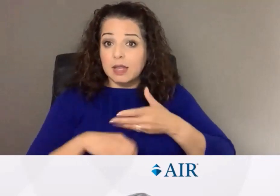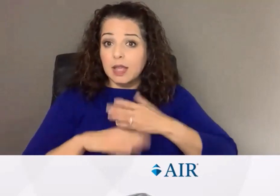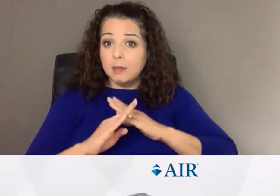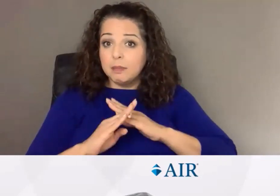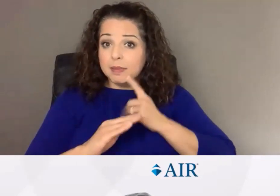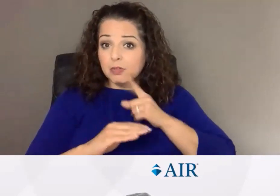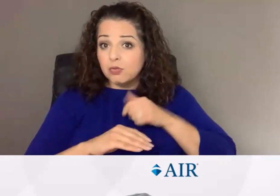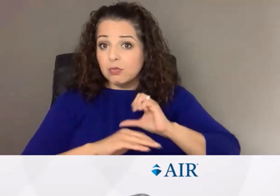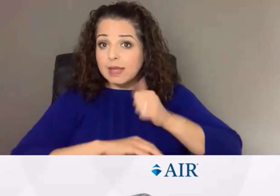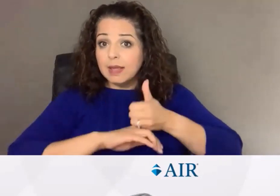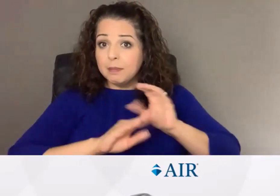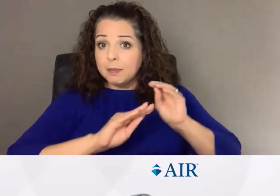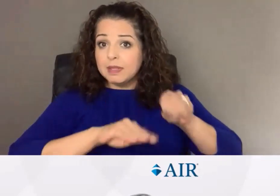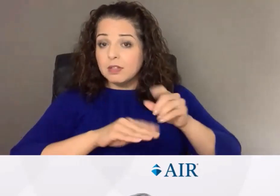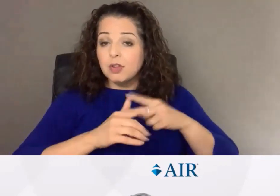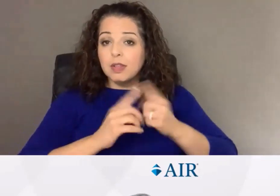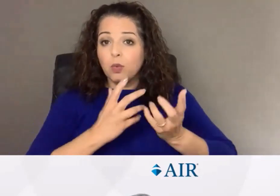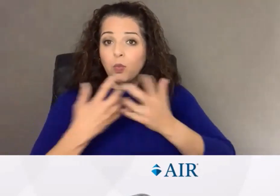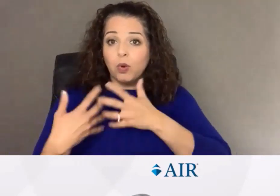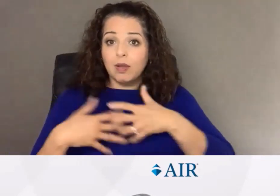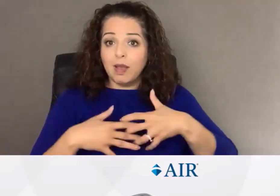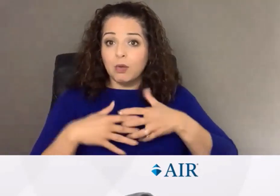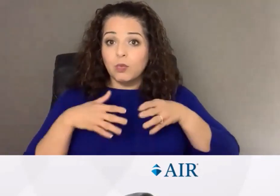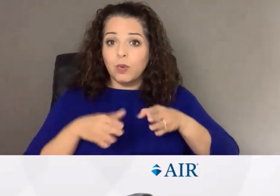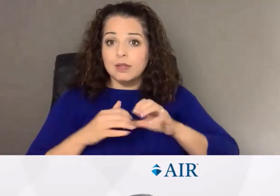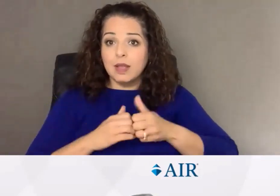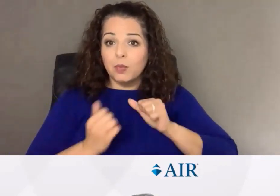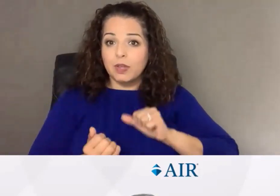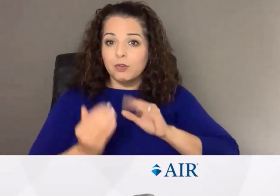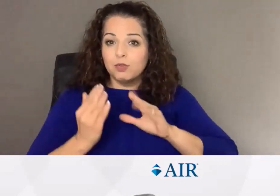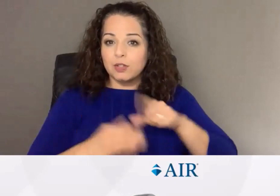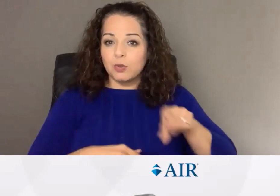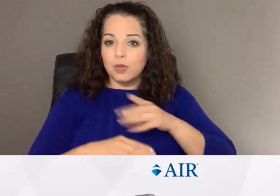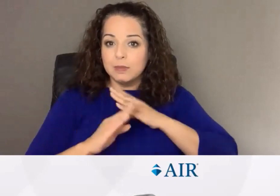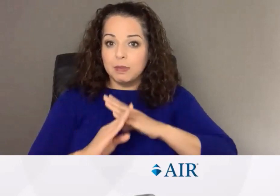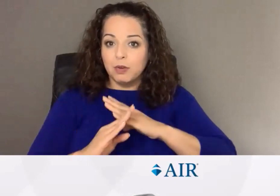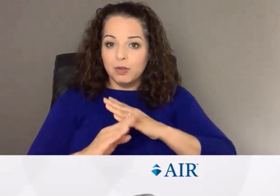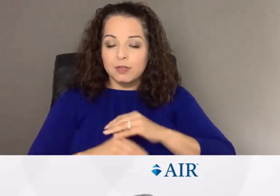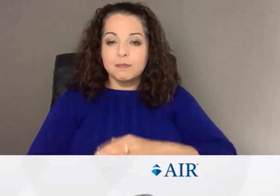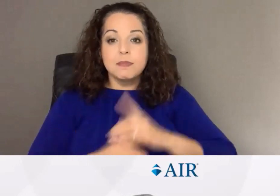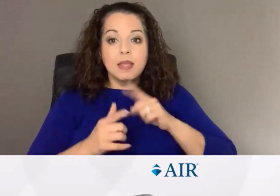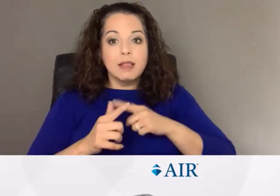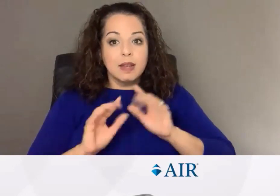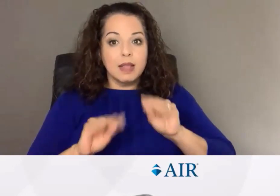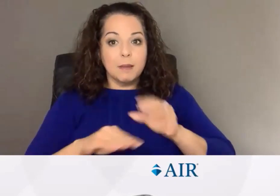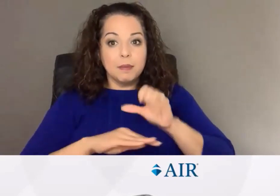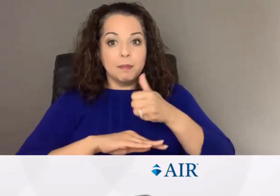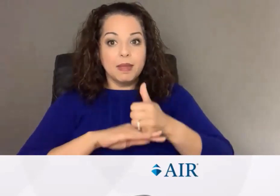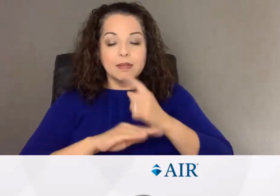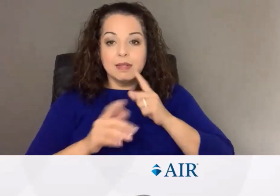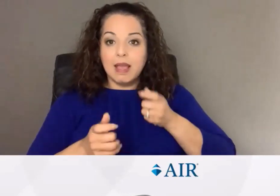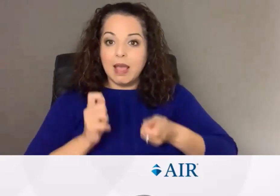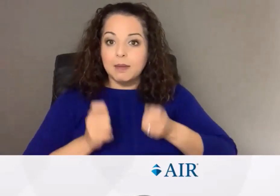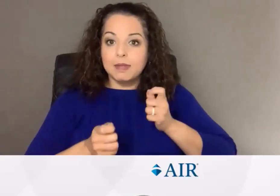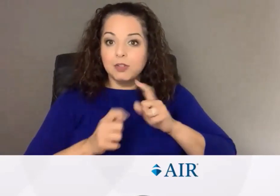and work out ways that we can address those barriers and implement the adaptation when possible,